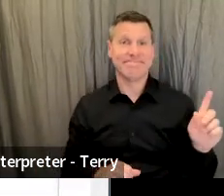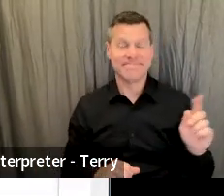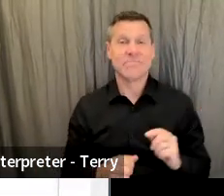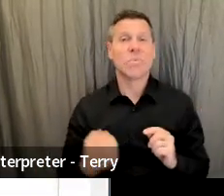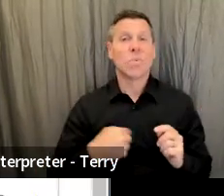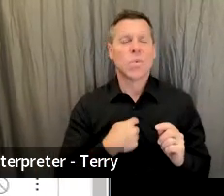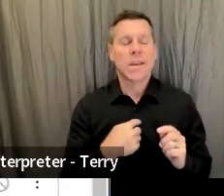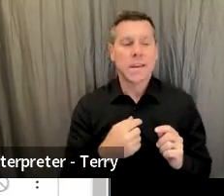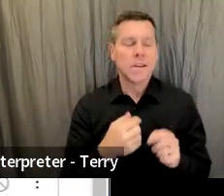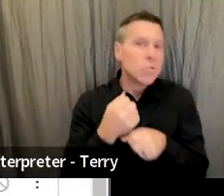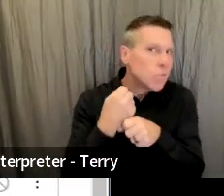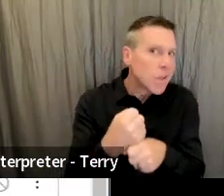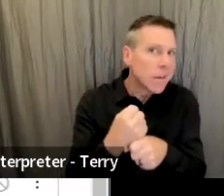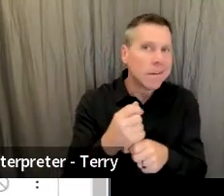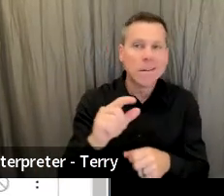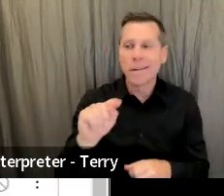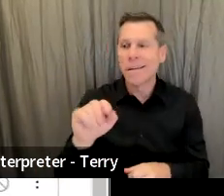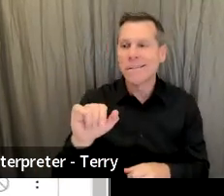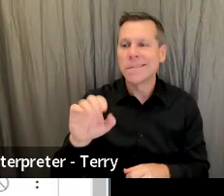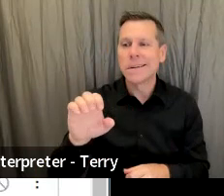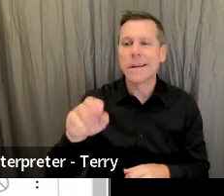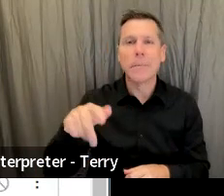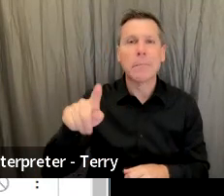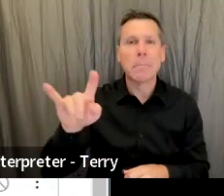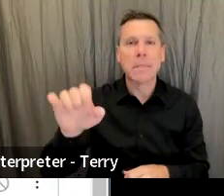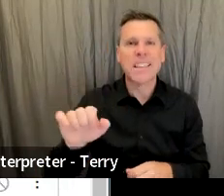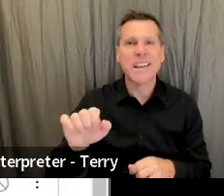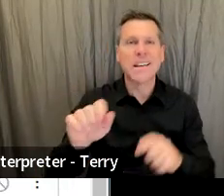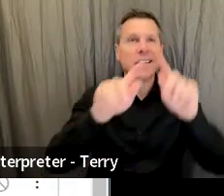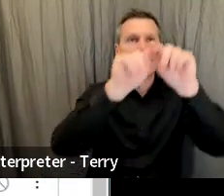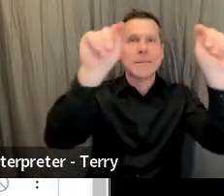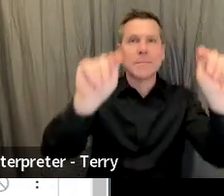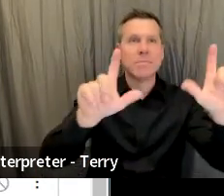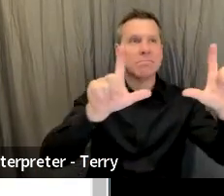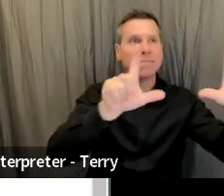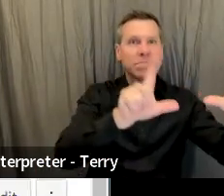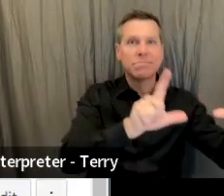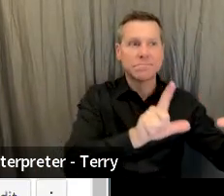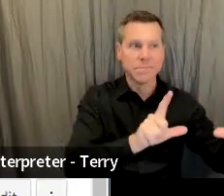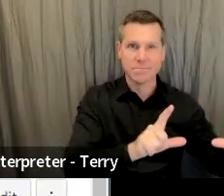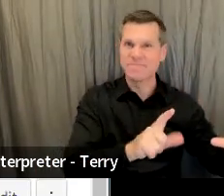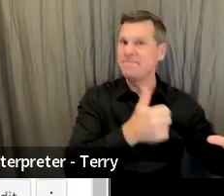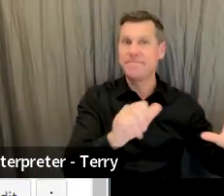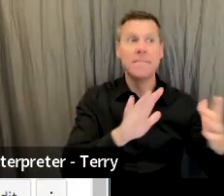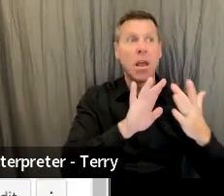created templates for pretty much everything that you would need for an online course or any kind of experience on campus.